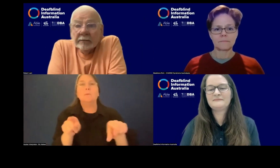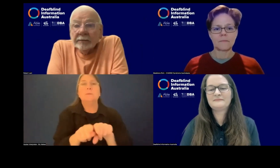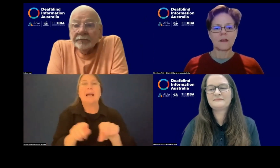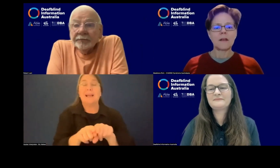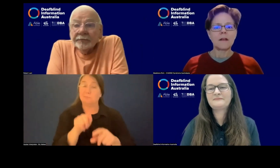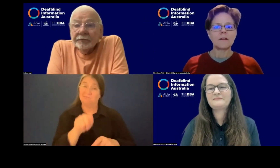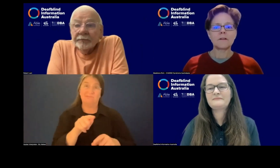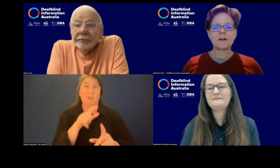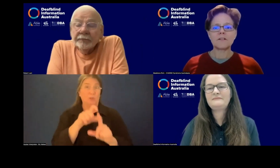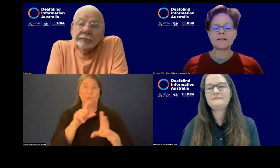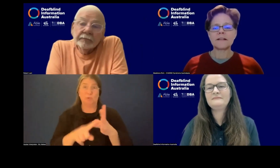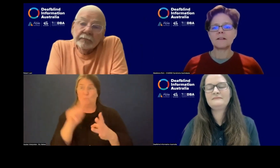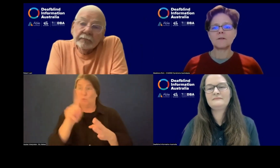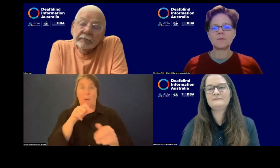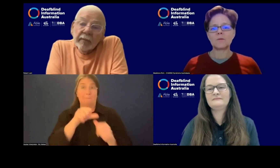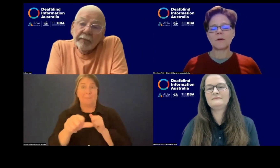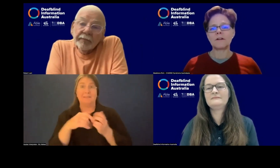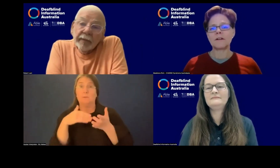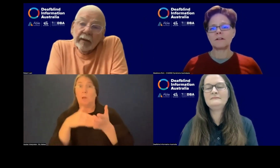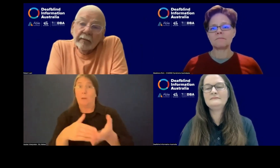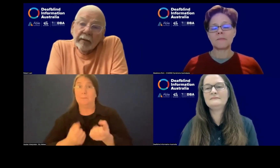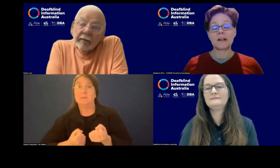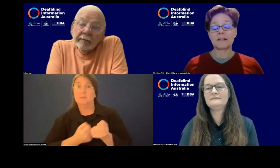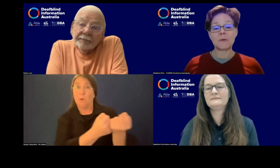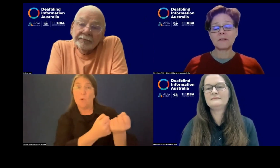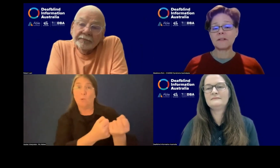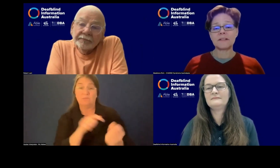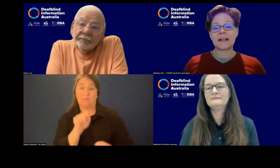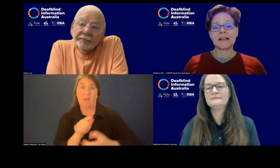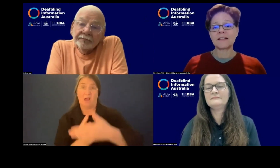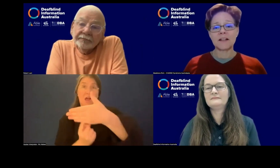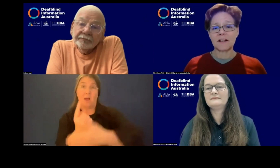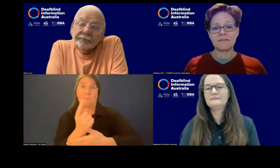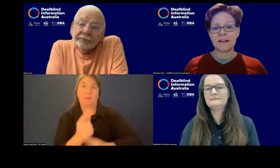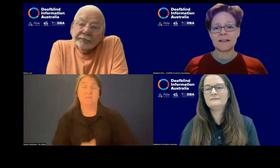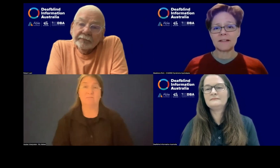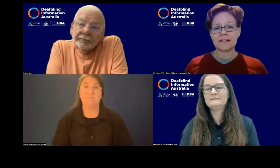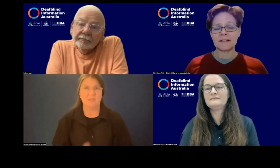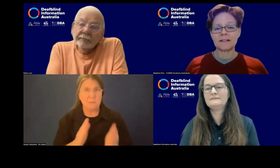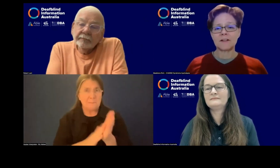Look, I'll just add that we're in an, I suppose an exciting phase.